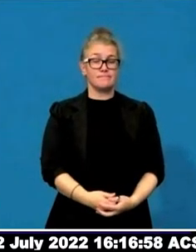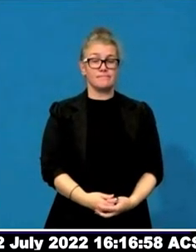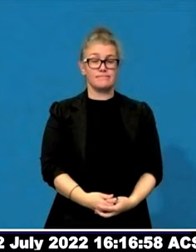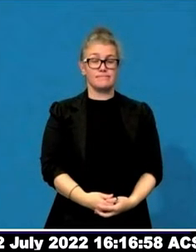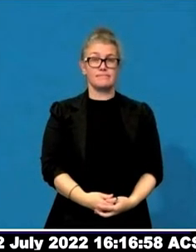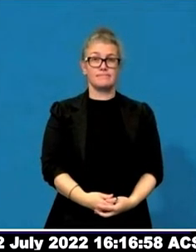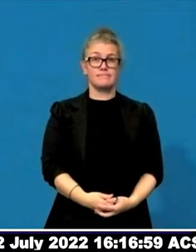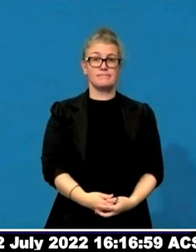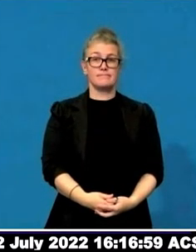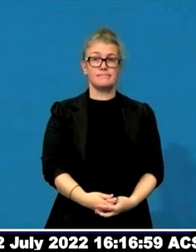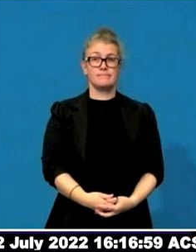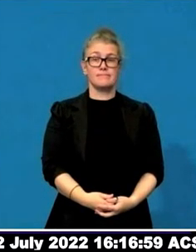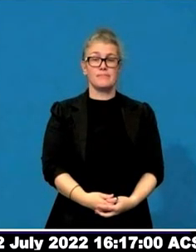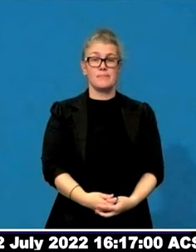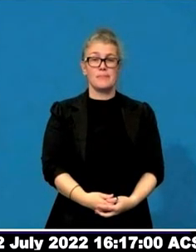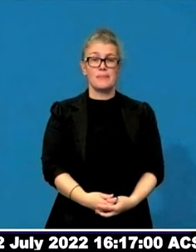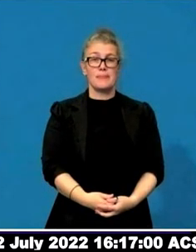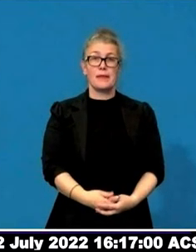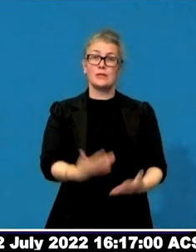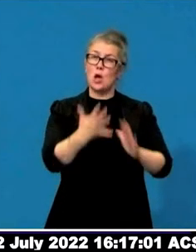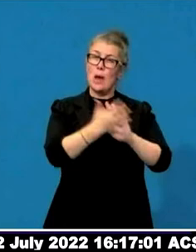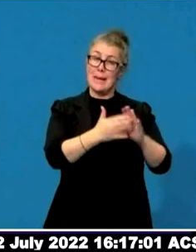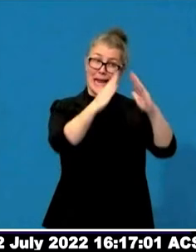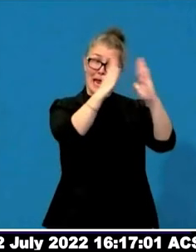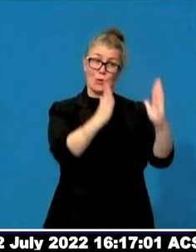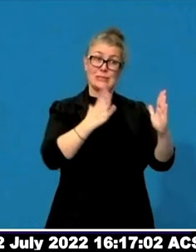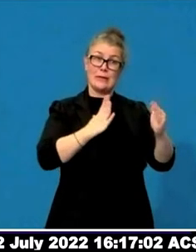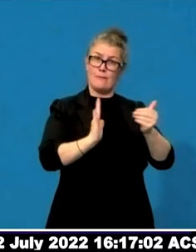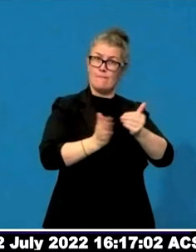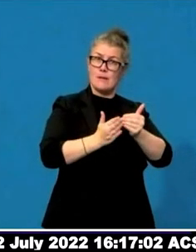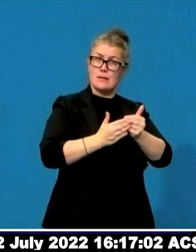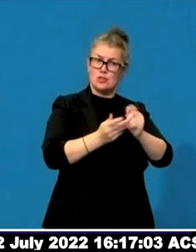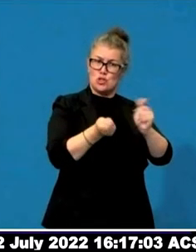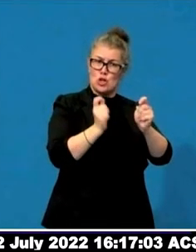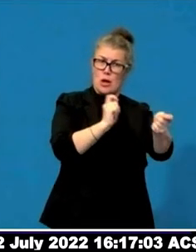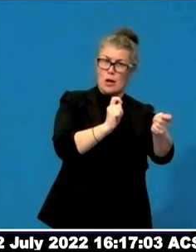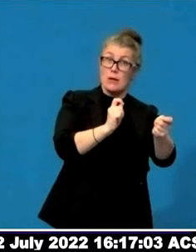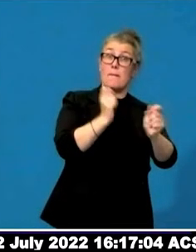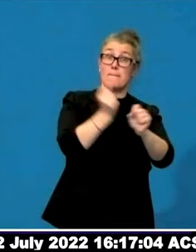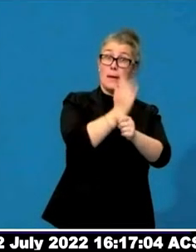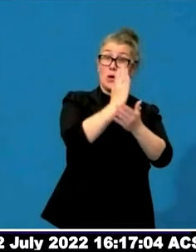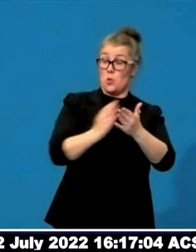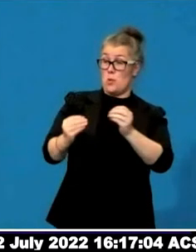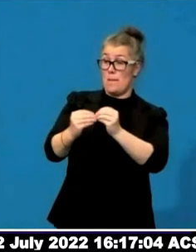And so would you need to modify the house to make sure that Boyzie could access it?